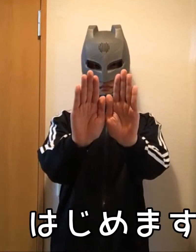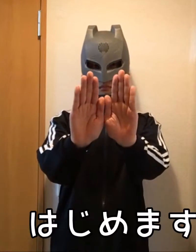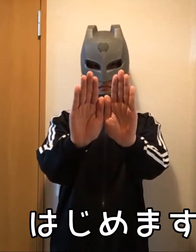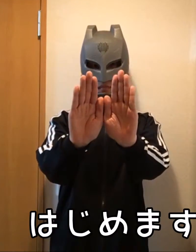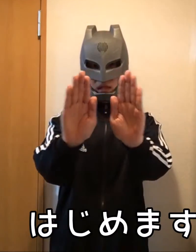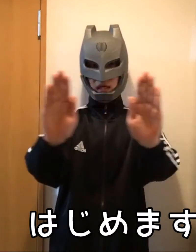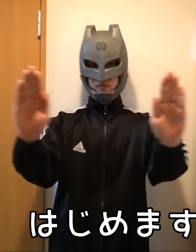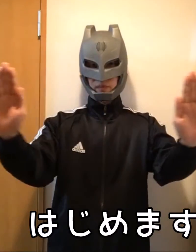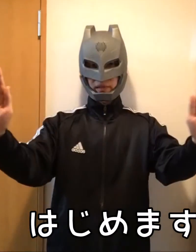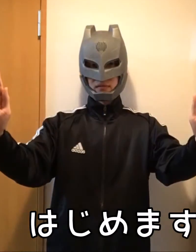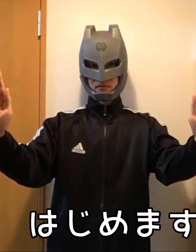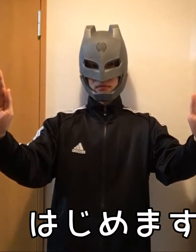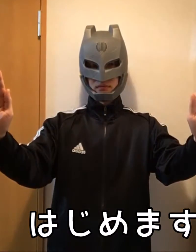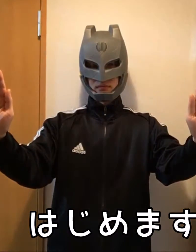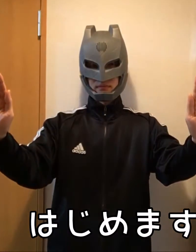Let's start